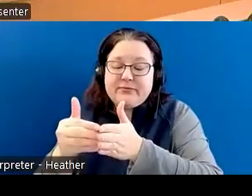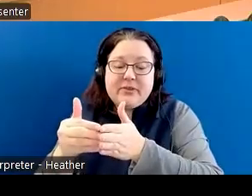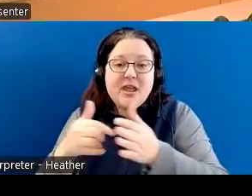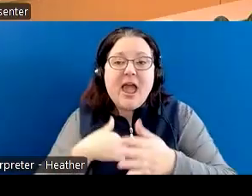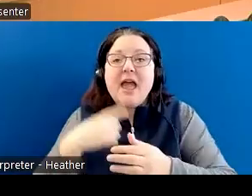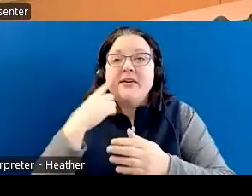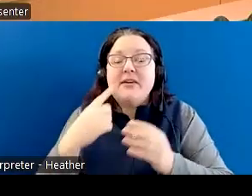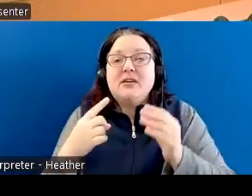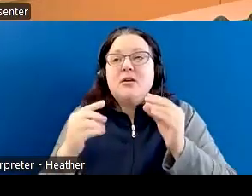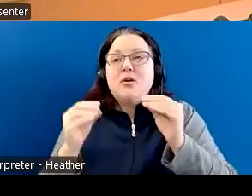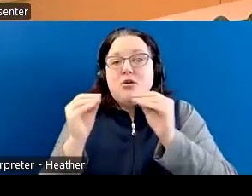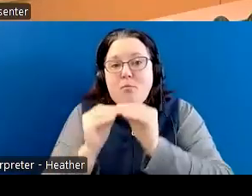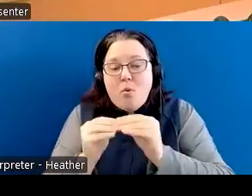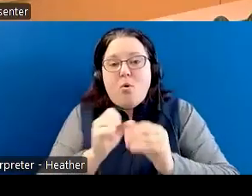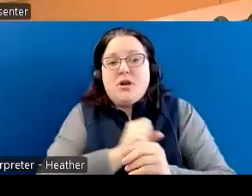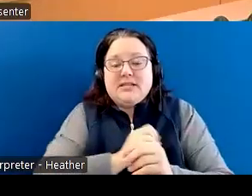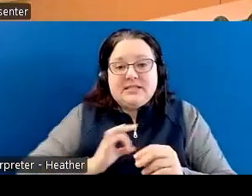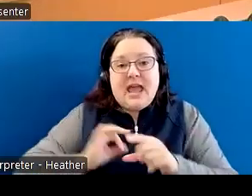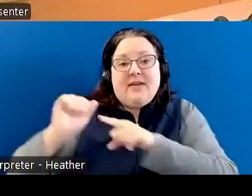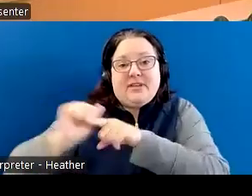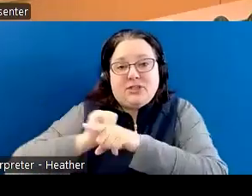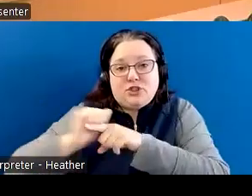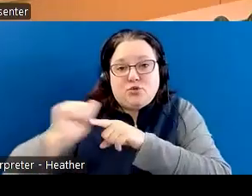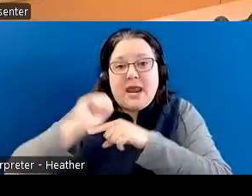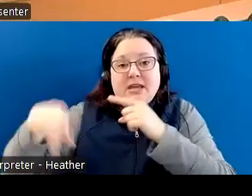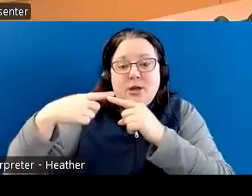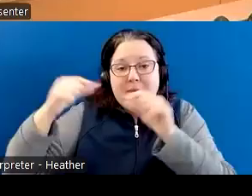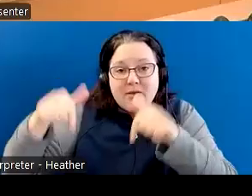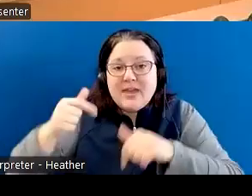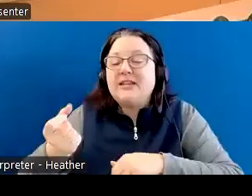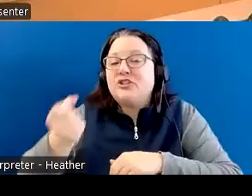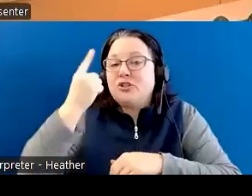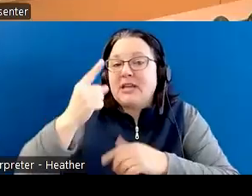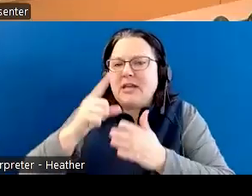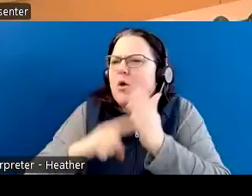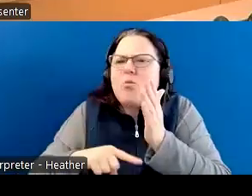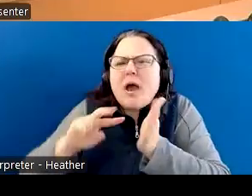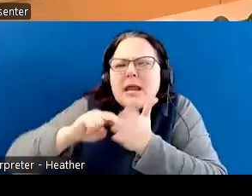um you know staff is trained on this and and understands that what it is exactly that we do